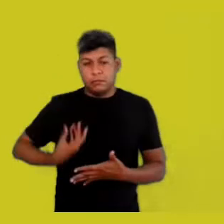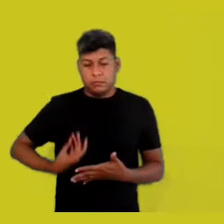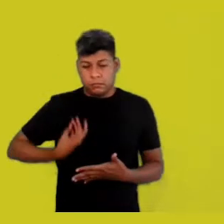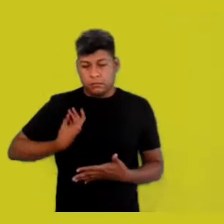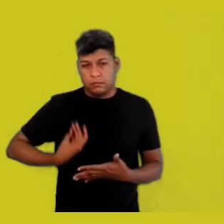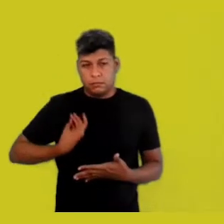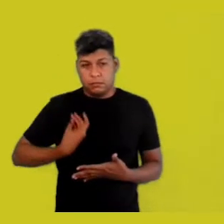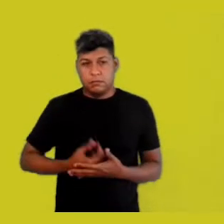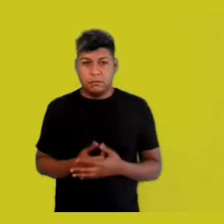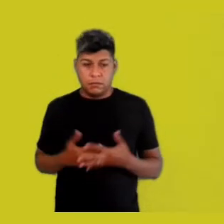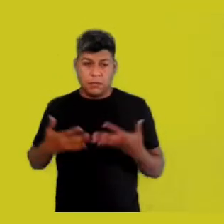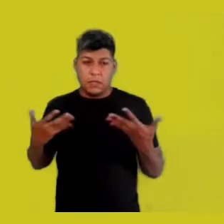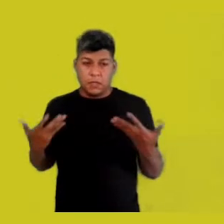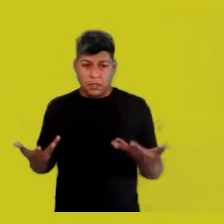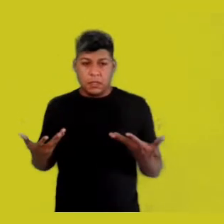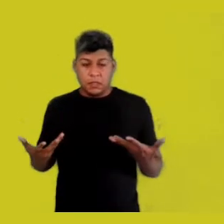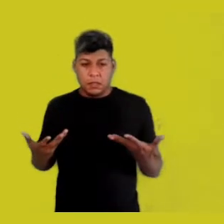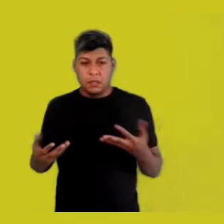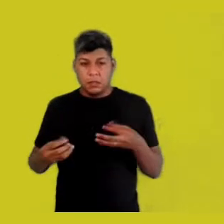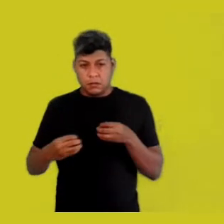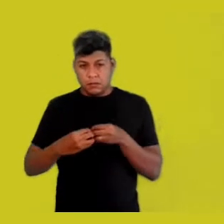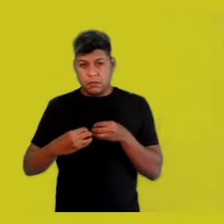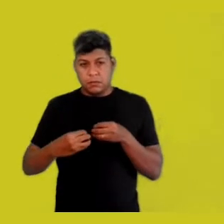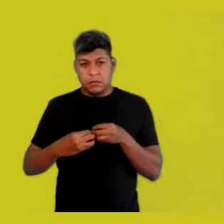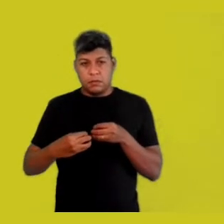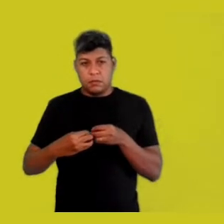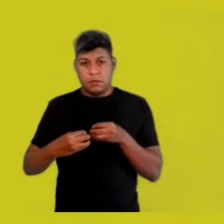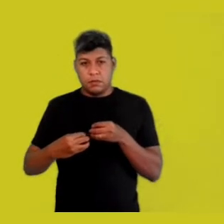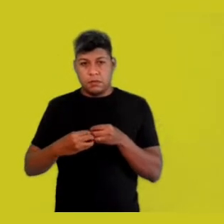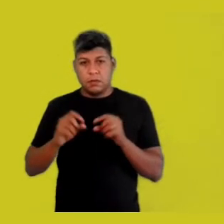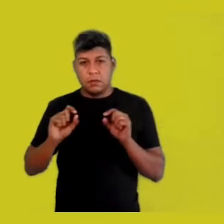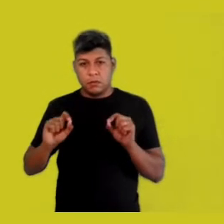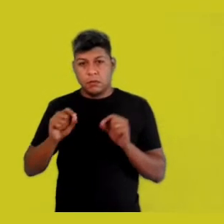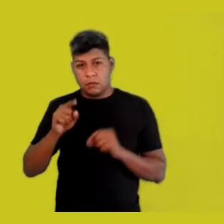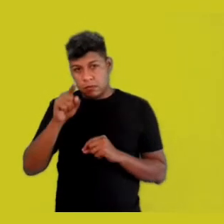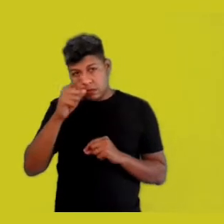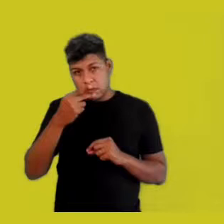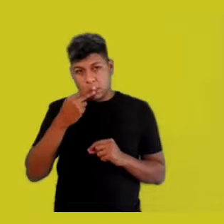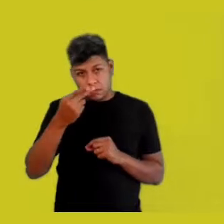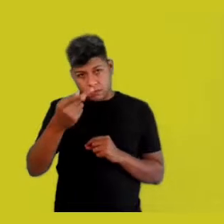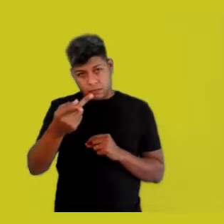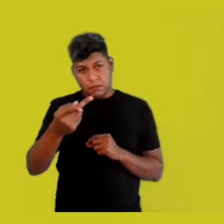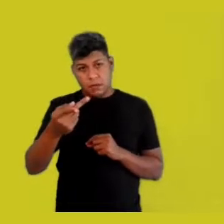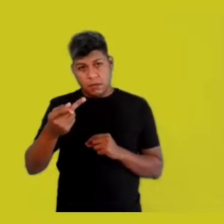So, these approximations you refer to, that somehow are also present